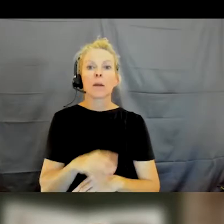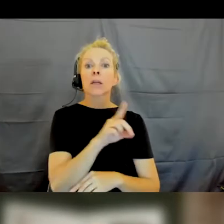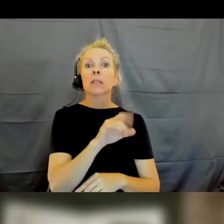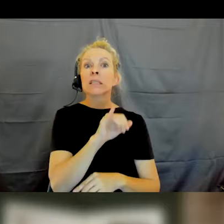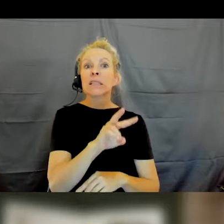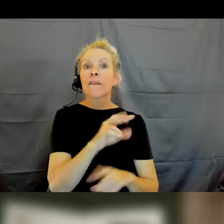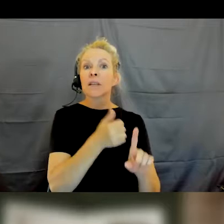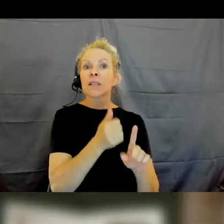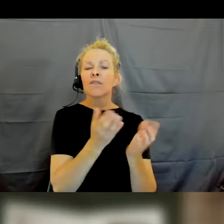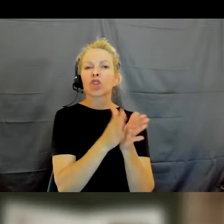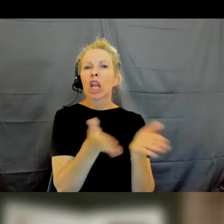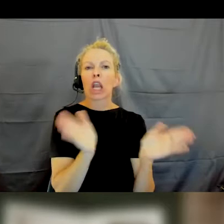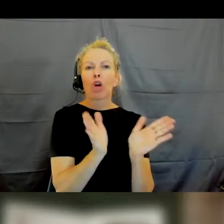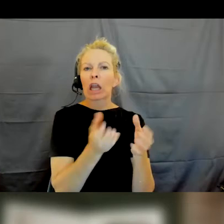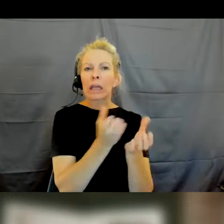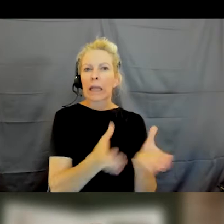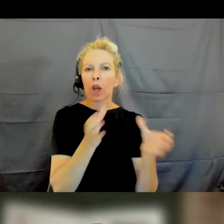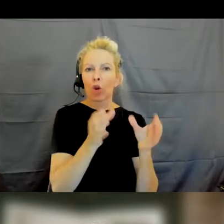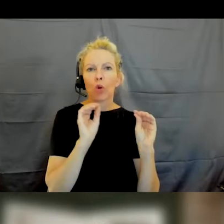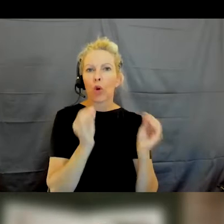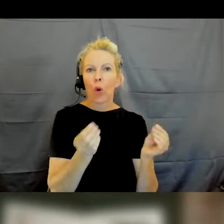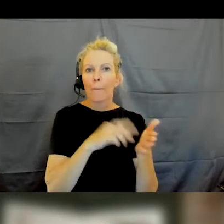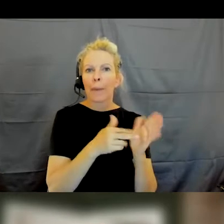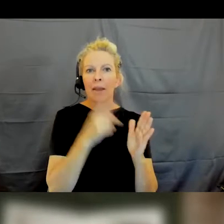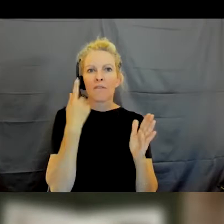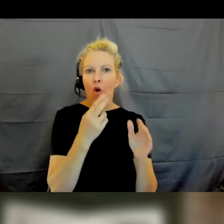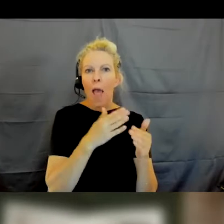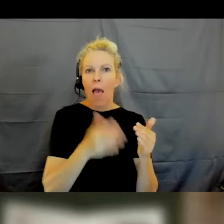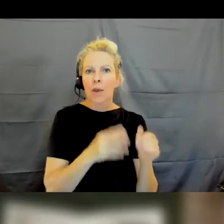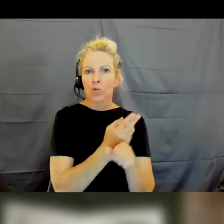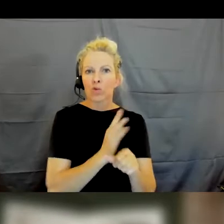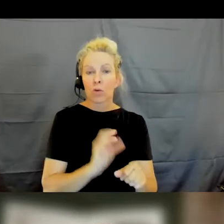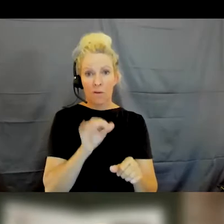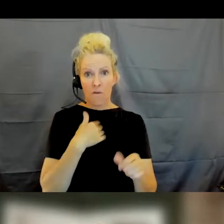meaning to the end user. If I come across this in a code review, I need to recommend